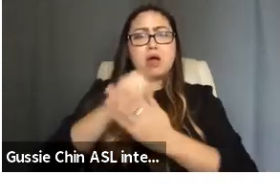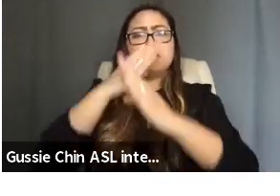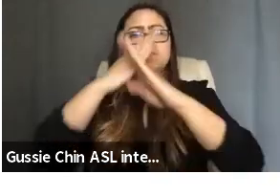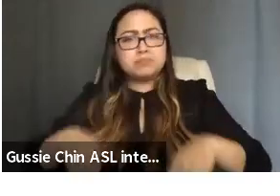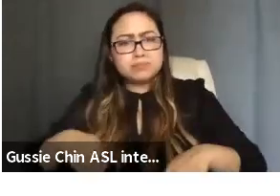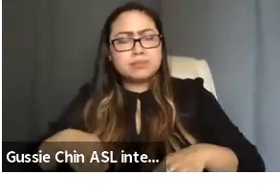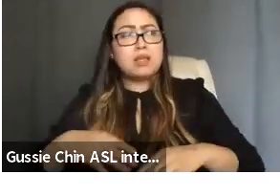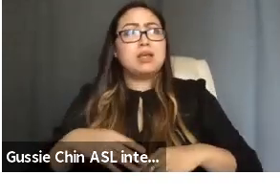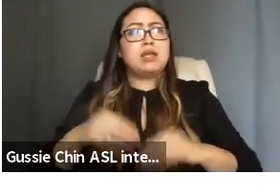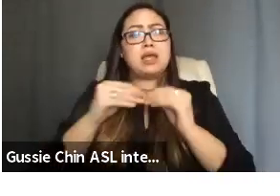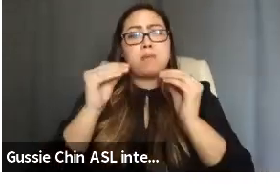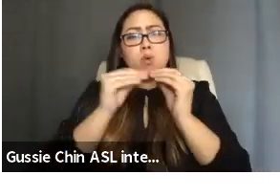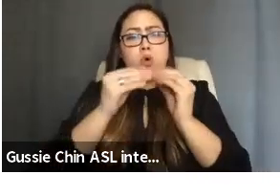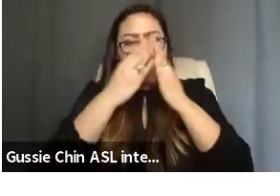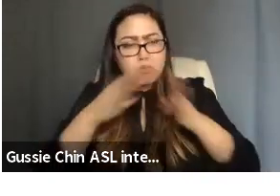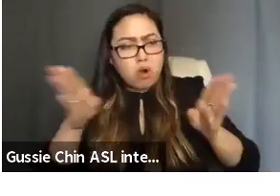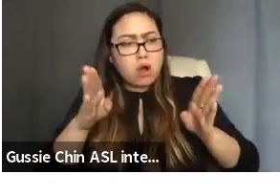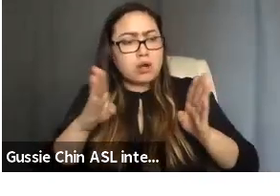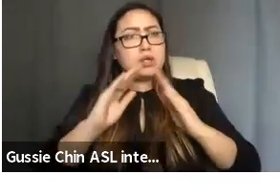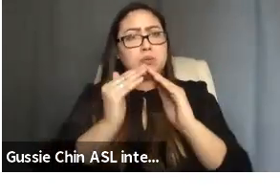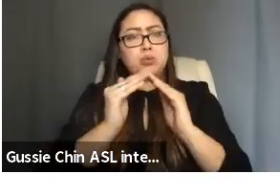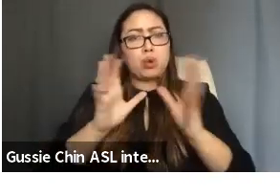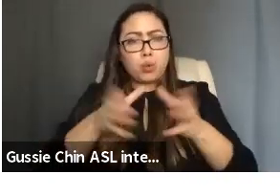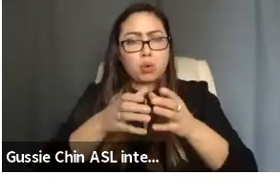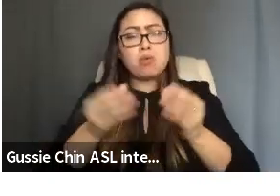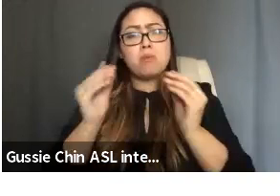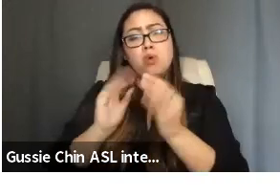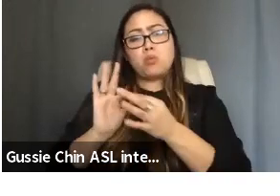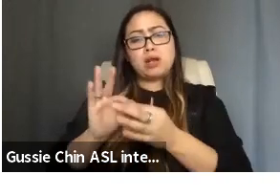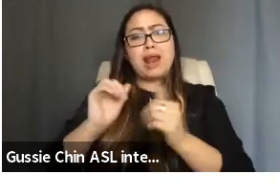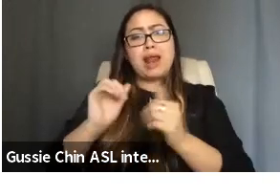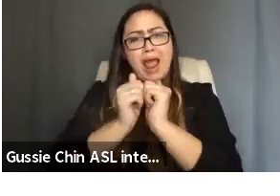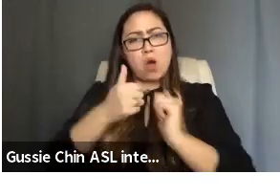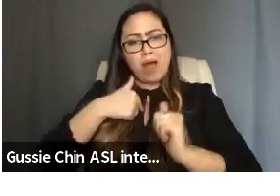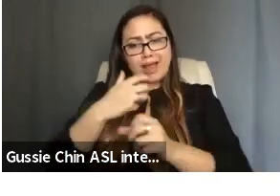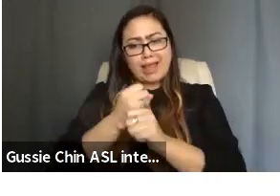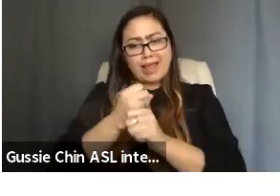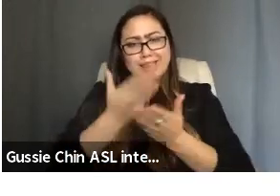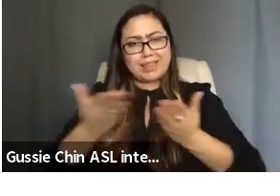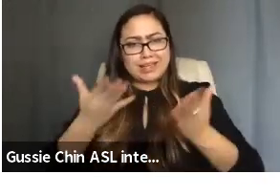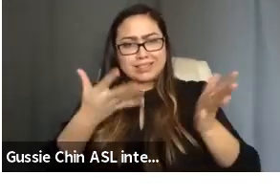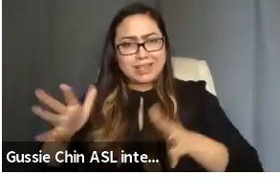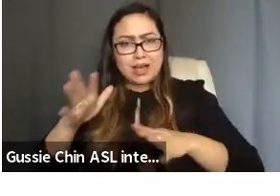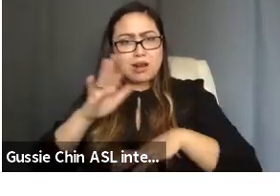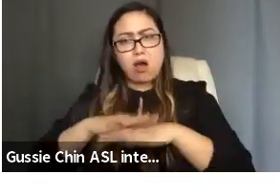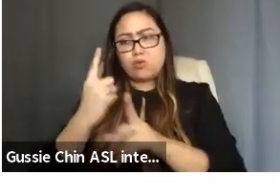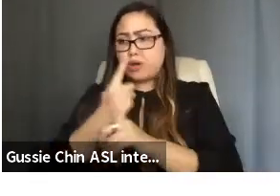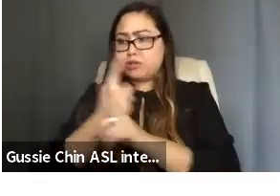broader community groups and much more related to just how do I get things done on a regular basis.